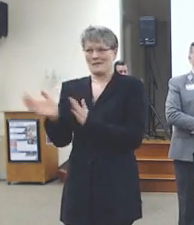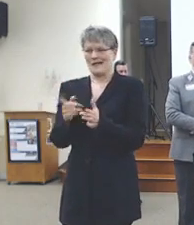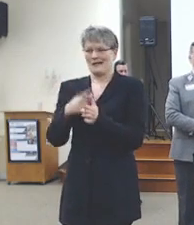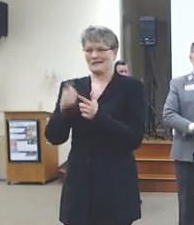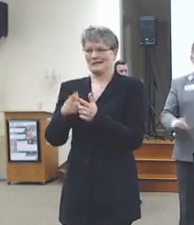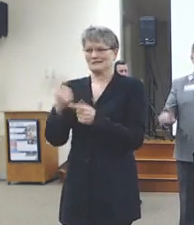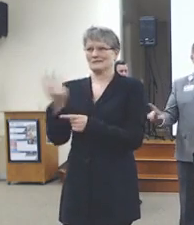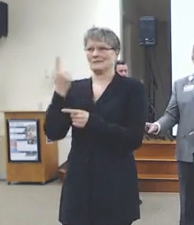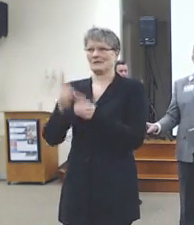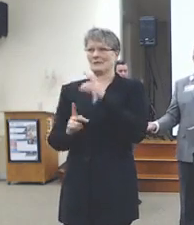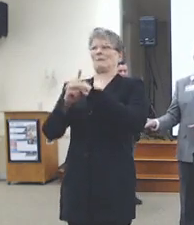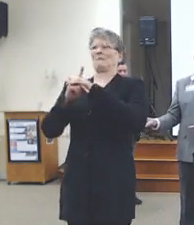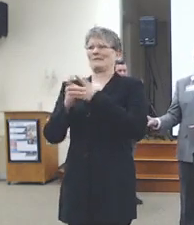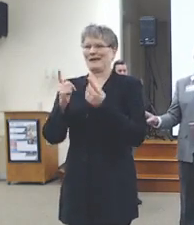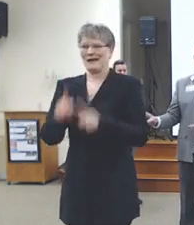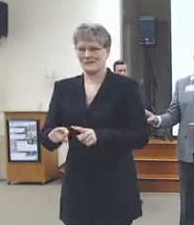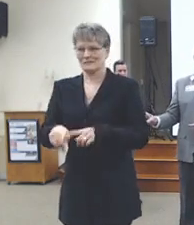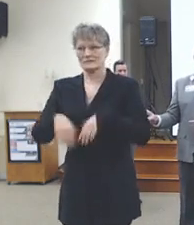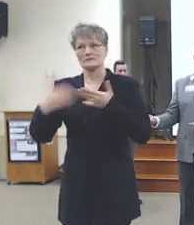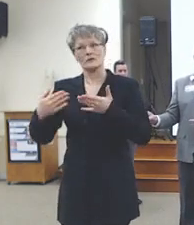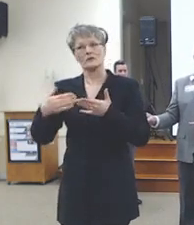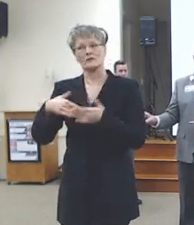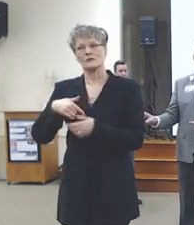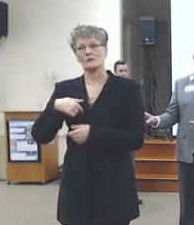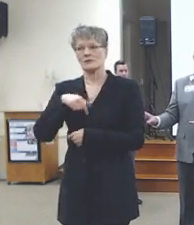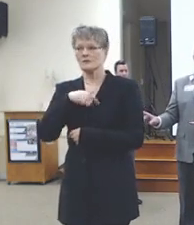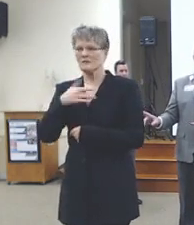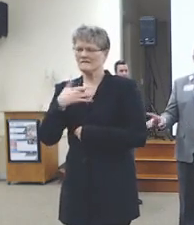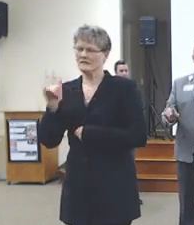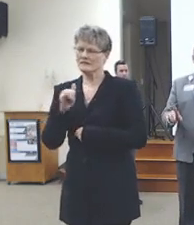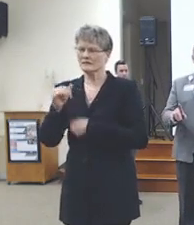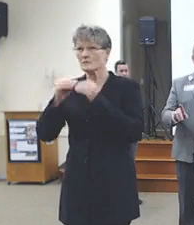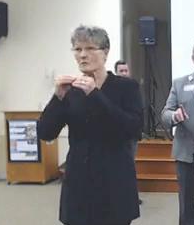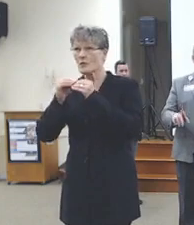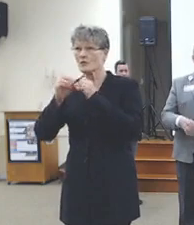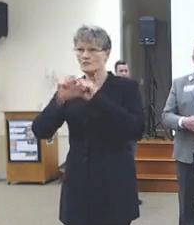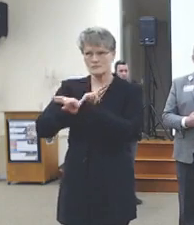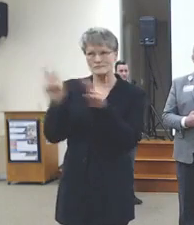the less likely it is to truly impact us. So I hope the public out there knows